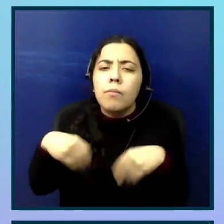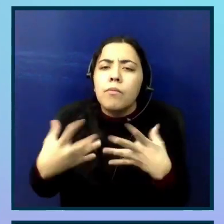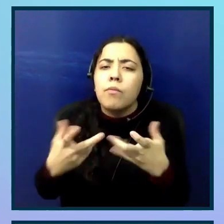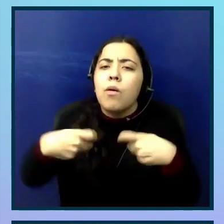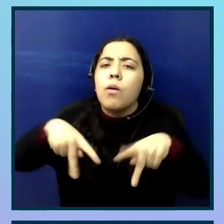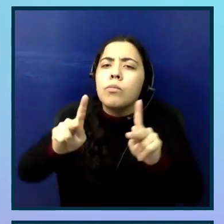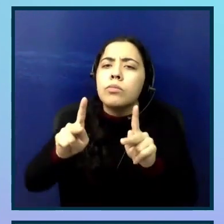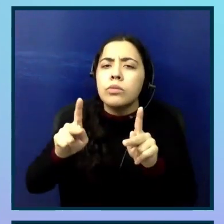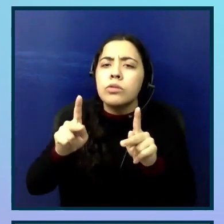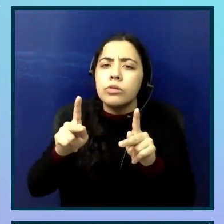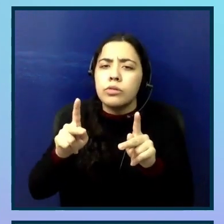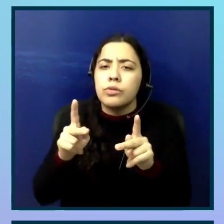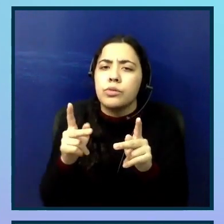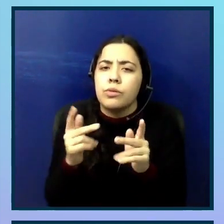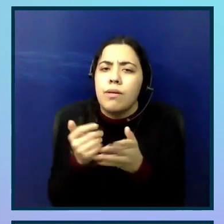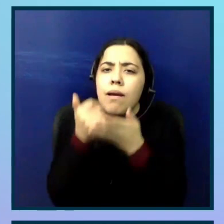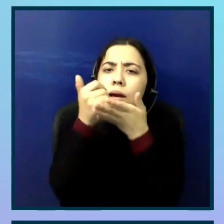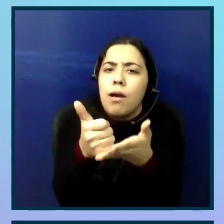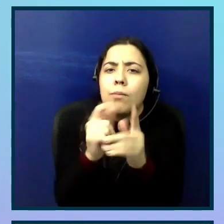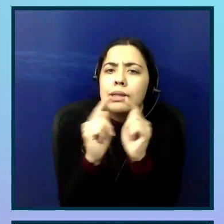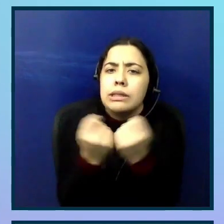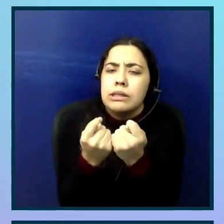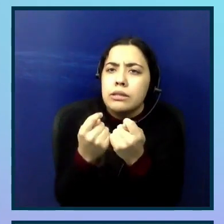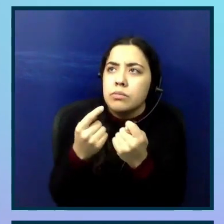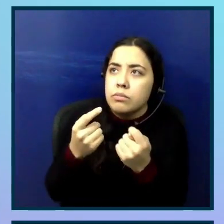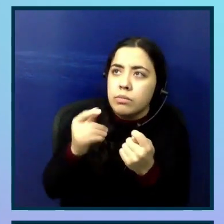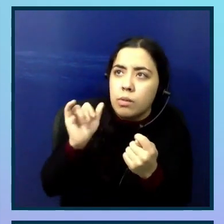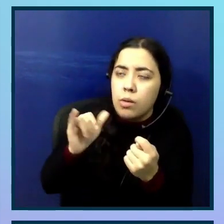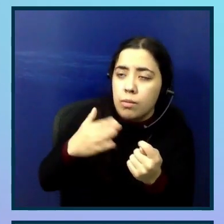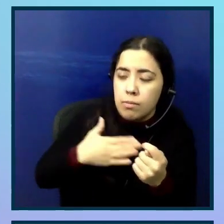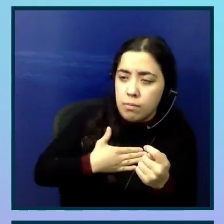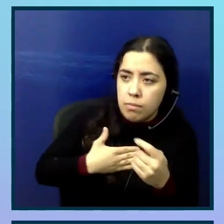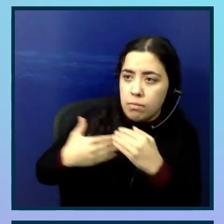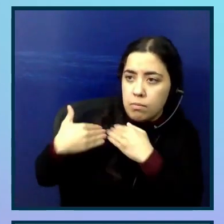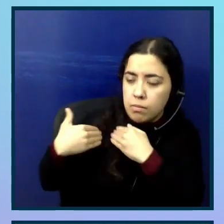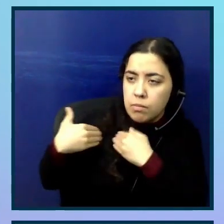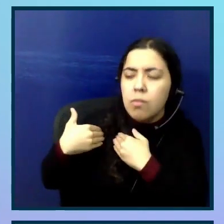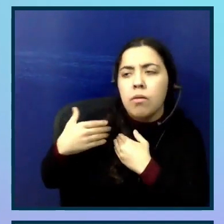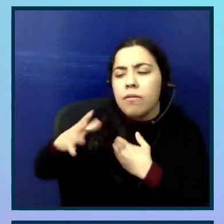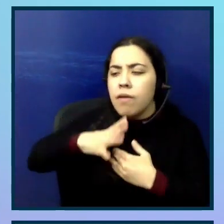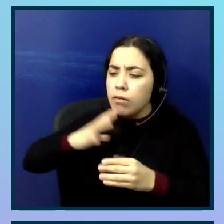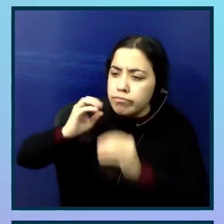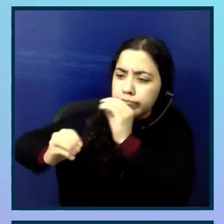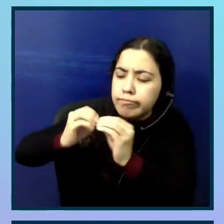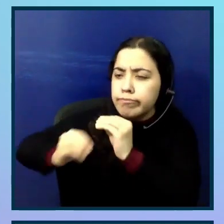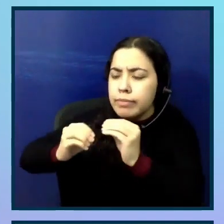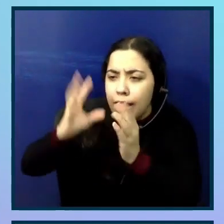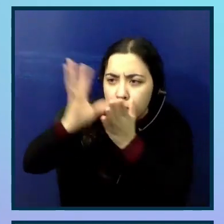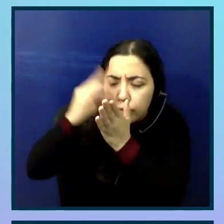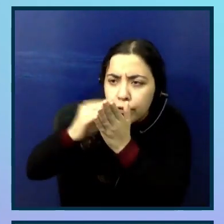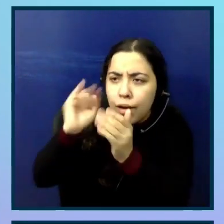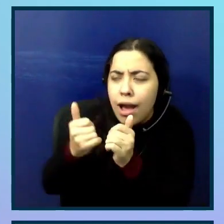learn how to own accountability for issues like these and build expertise in addressing them again in the future.